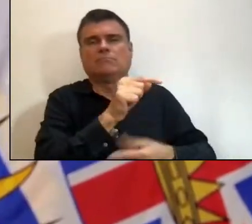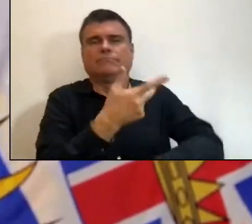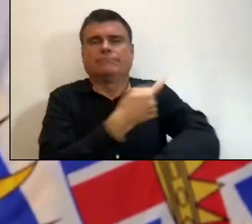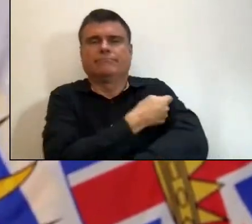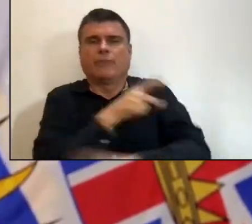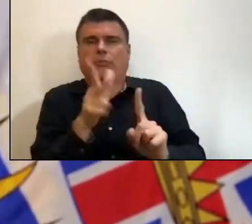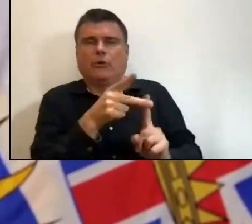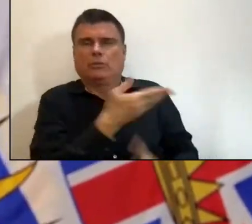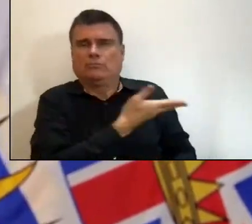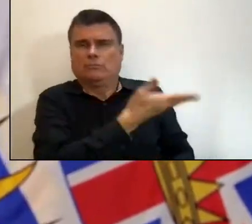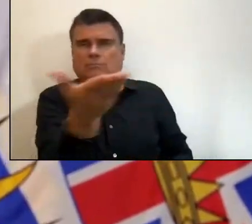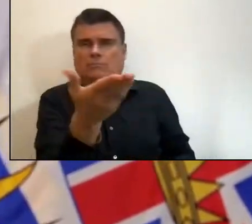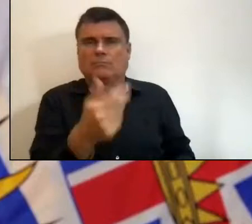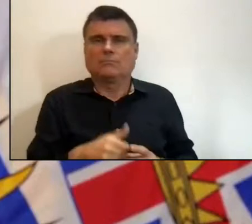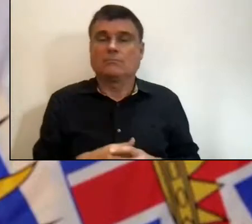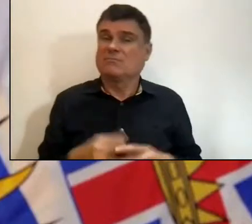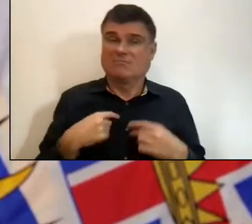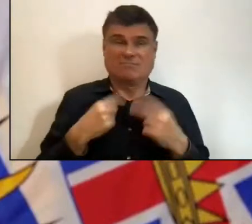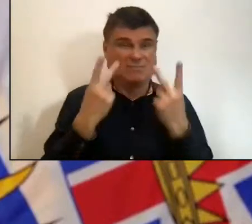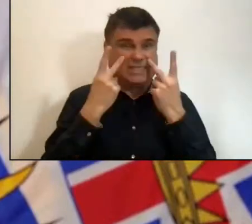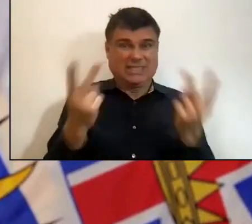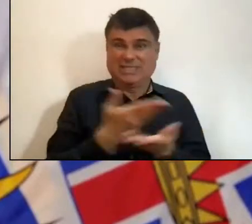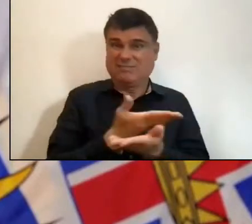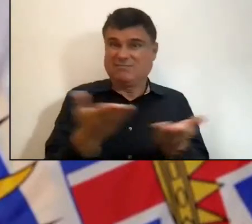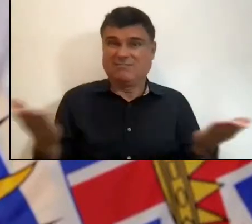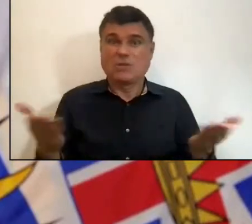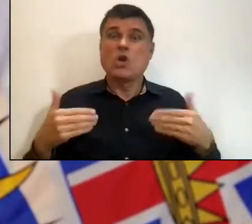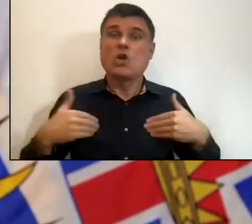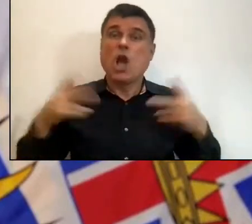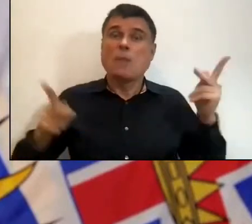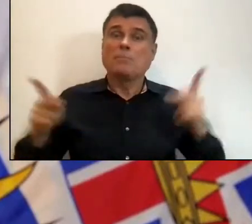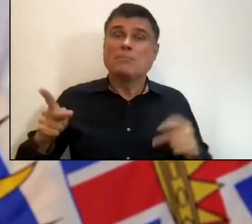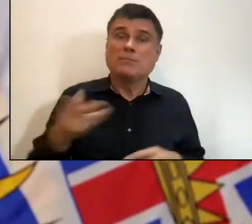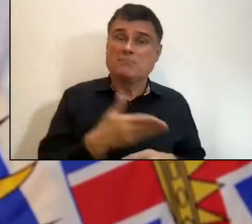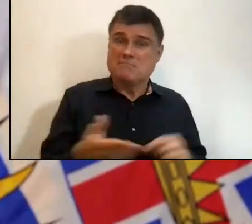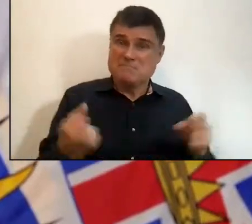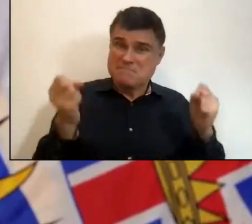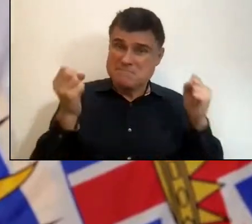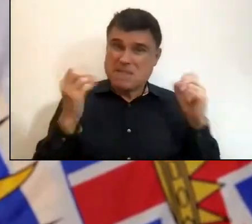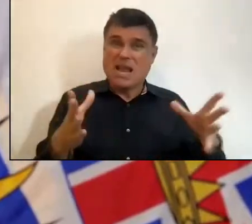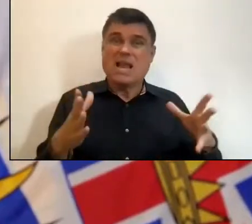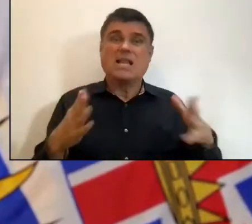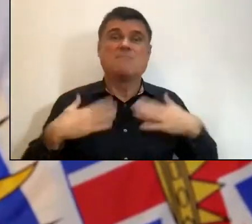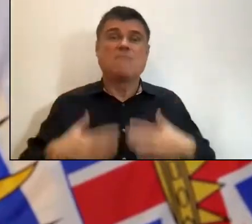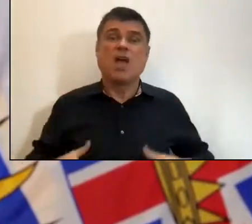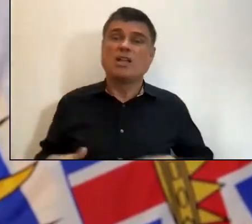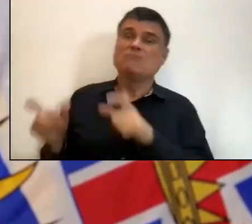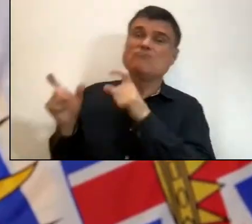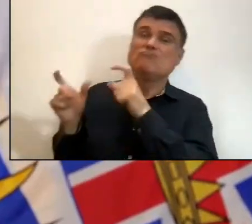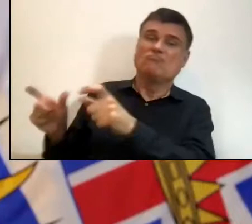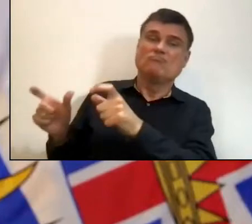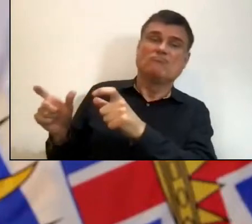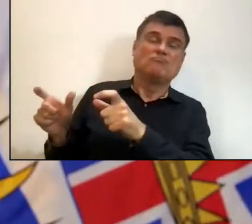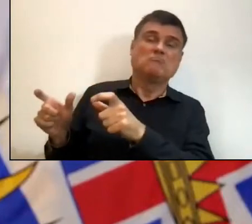good strong protection against severe illness. And that's good, too. Some of the data that came out